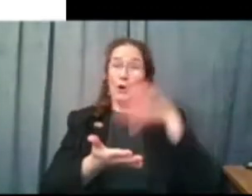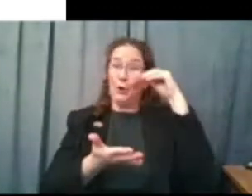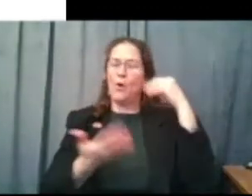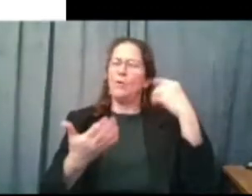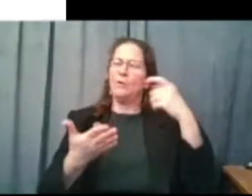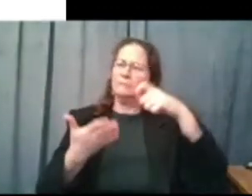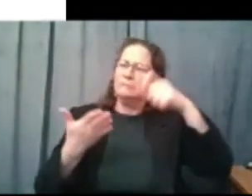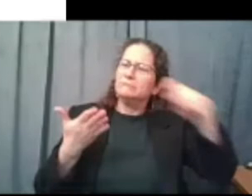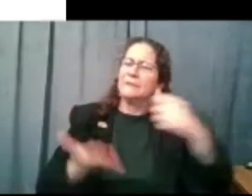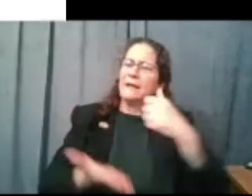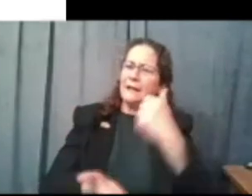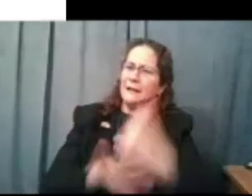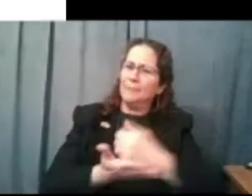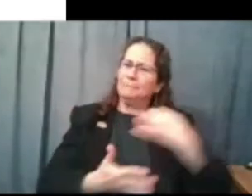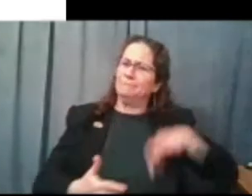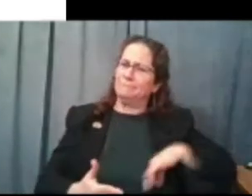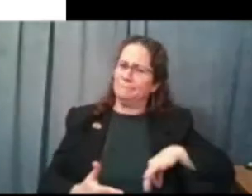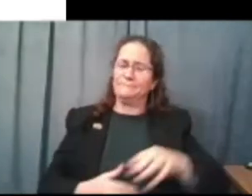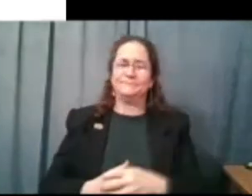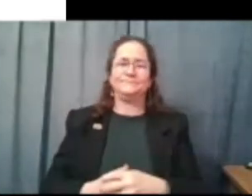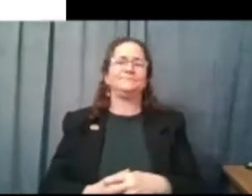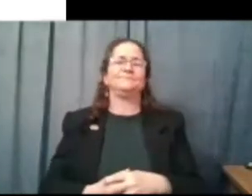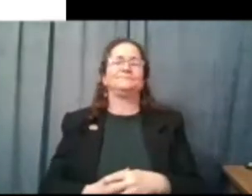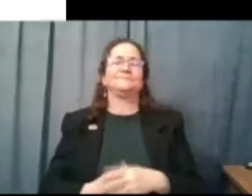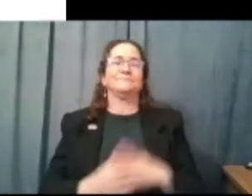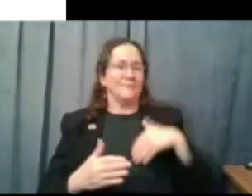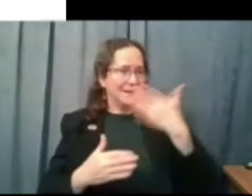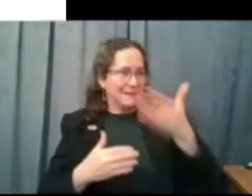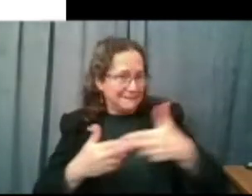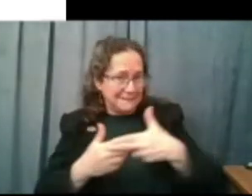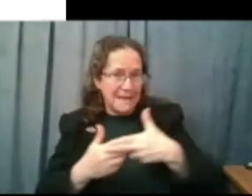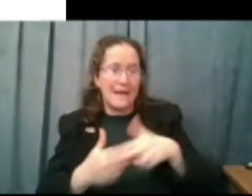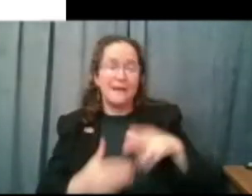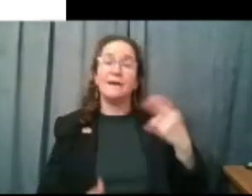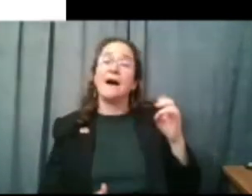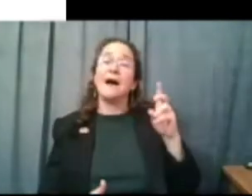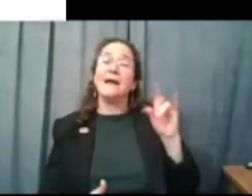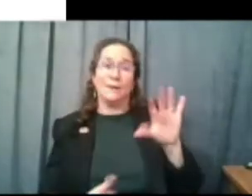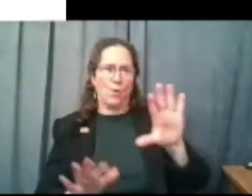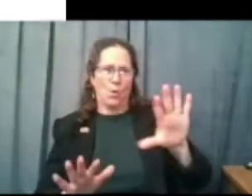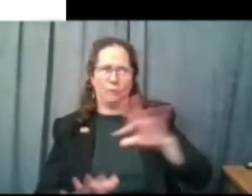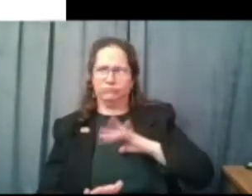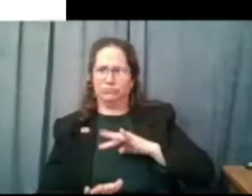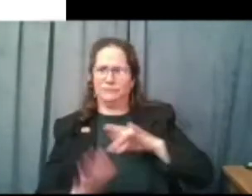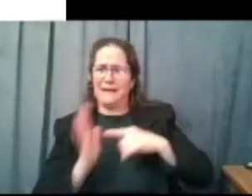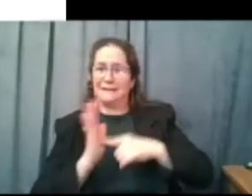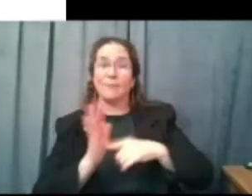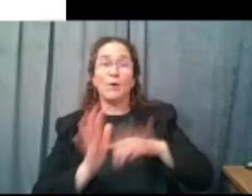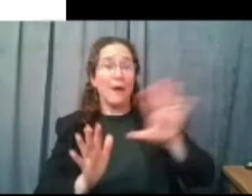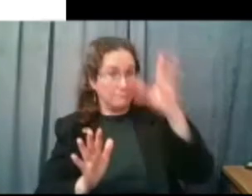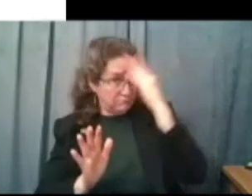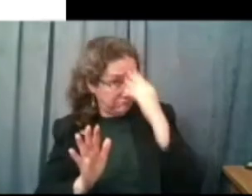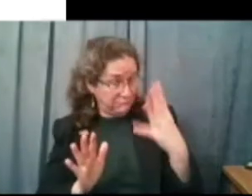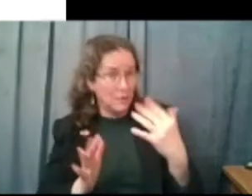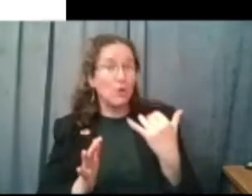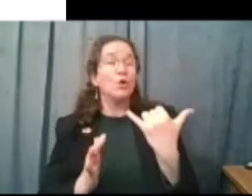That's a great example, Ron, and I want you to know that I did use your checklist today to prepare for this online.